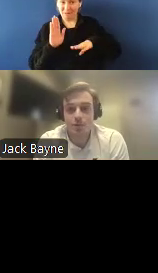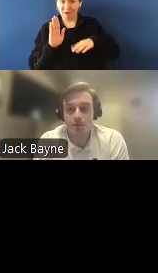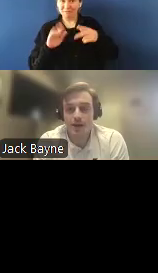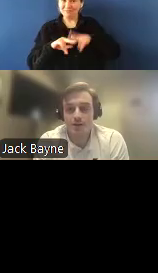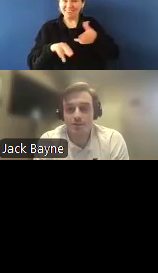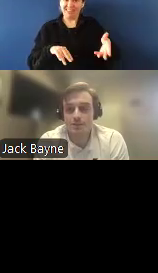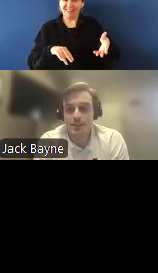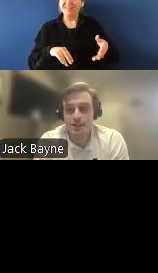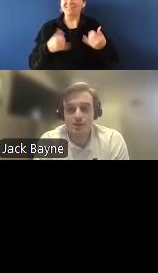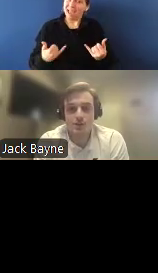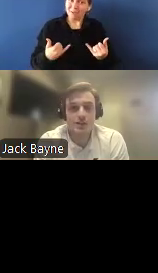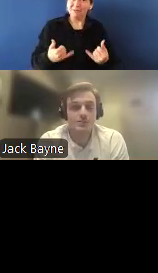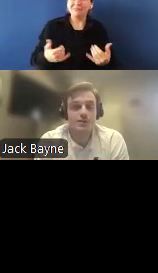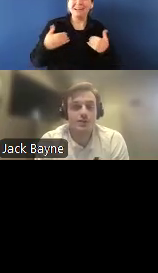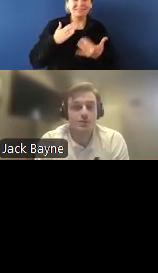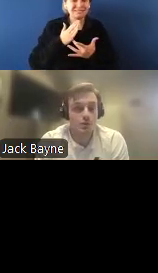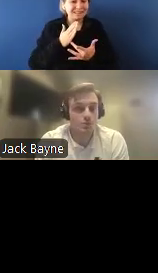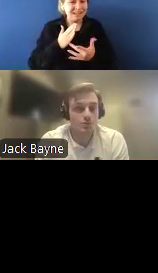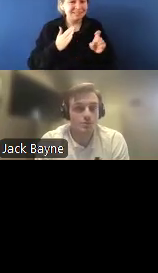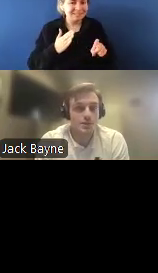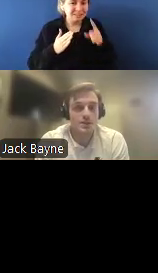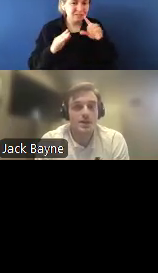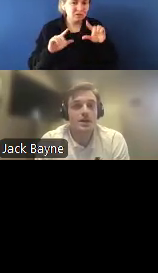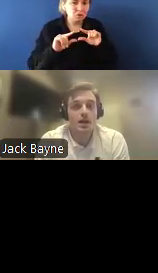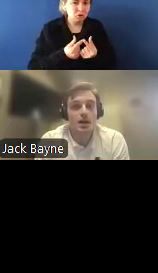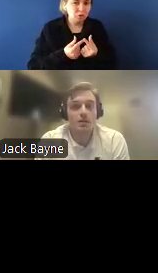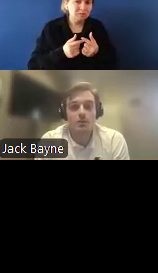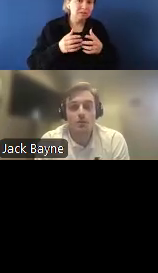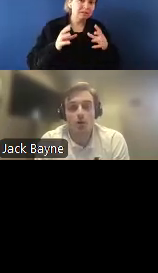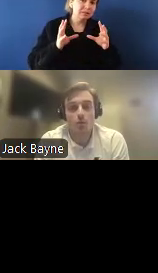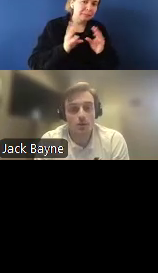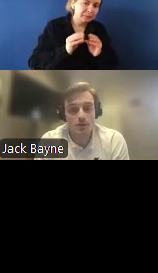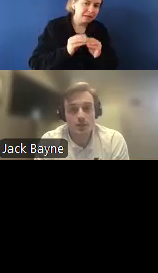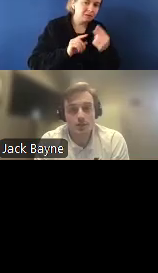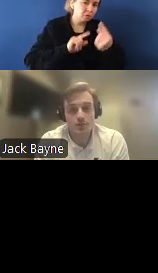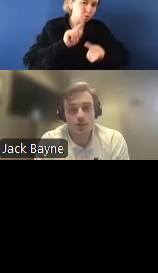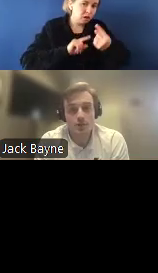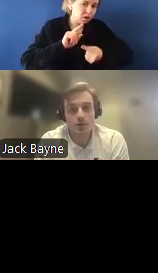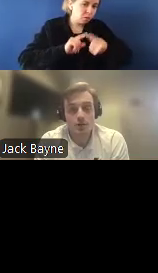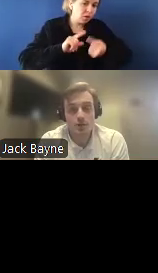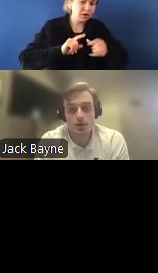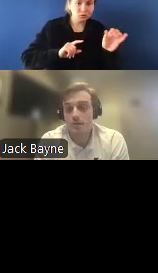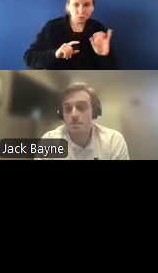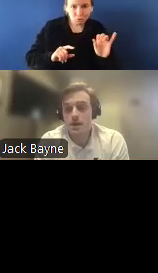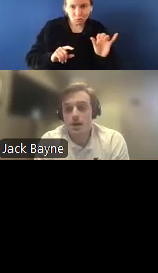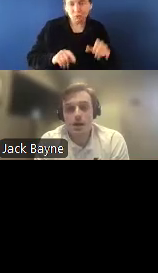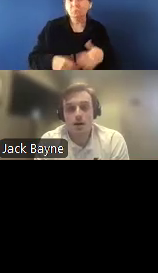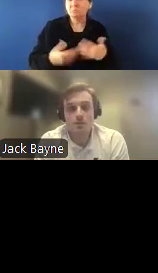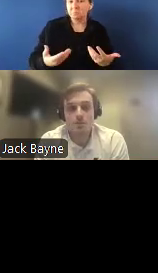where we have technology necessary for groups to meet, for one-on-one sessions to occur, and